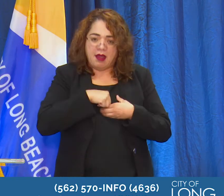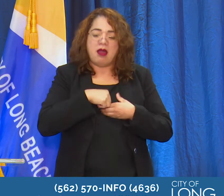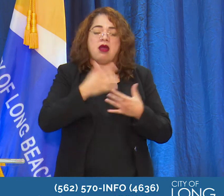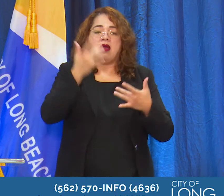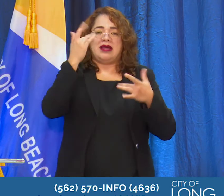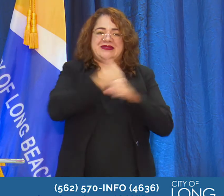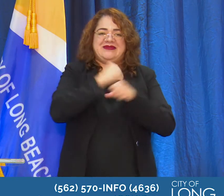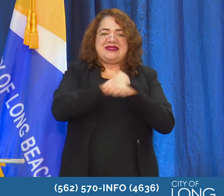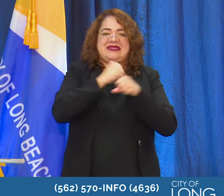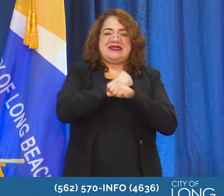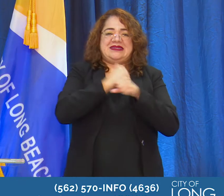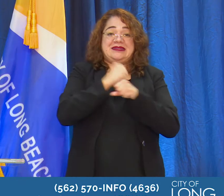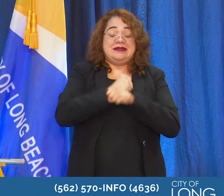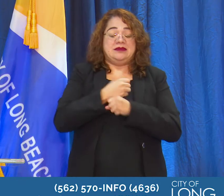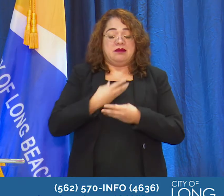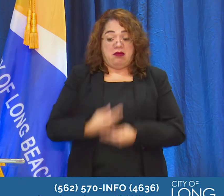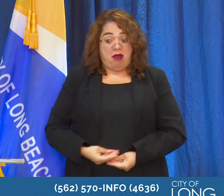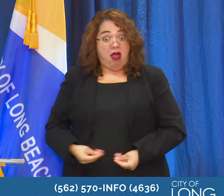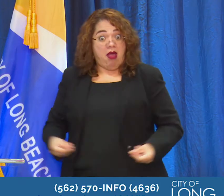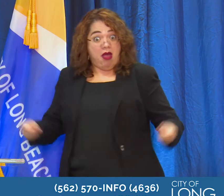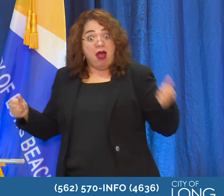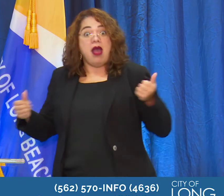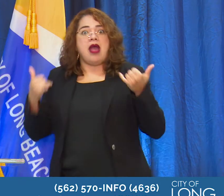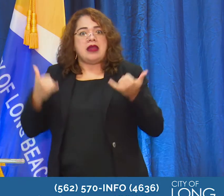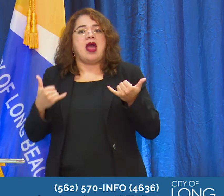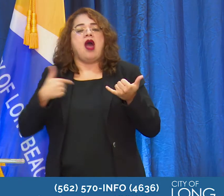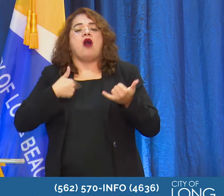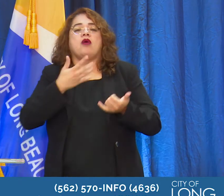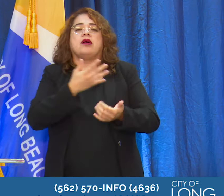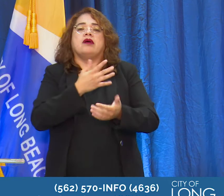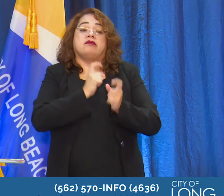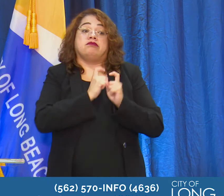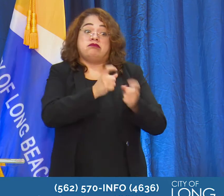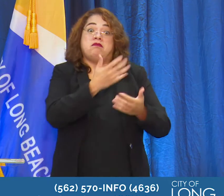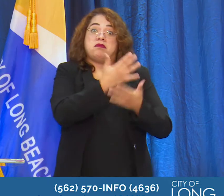These antibodies may be able to help others in the same way.